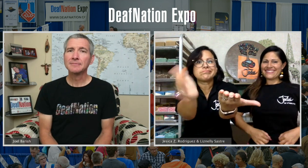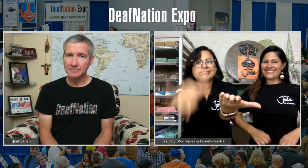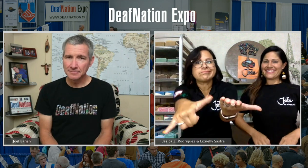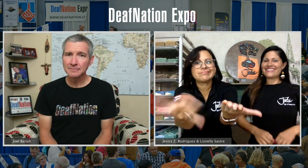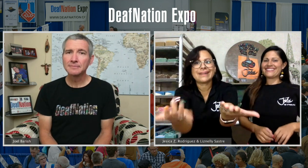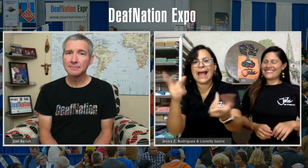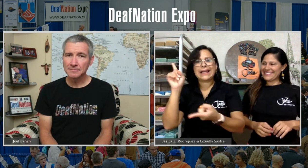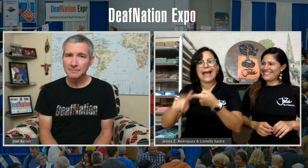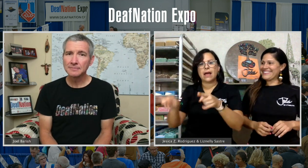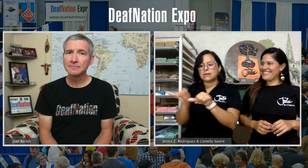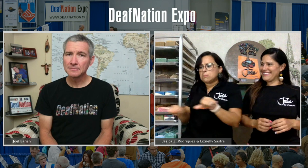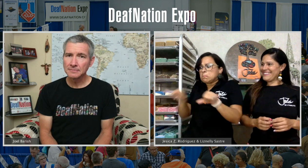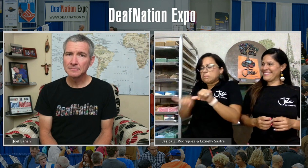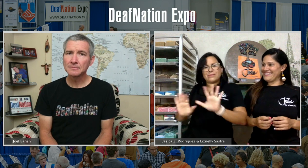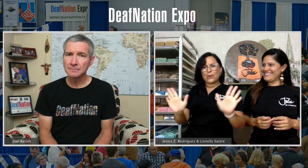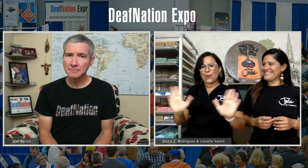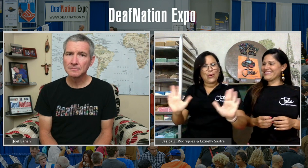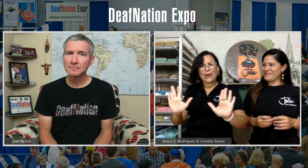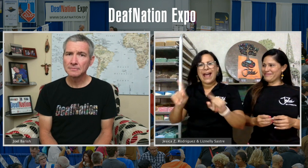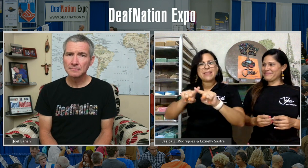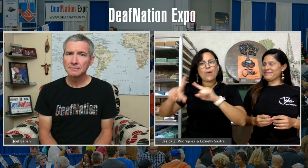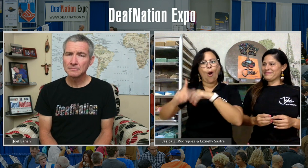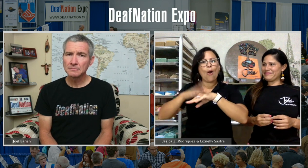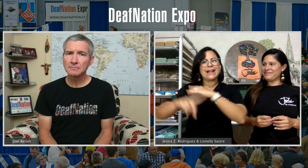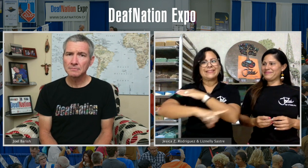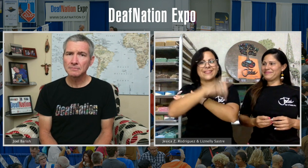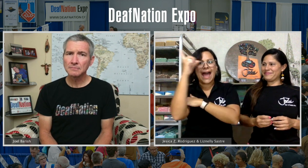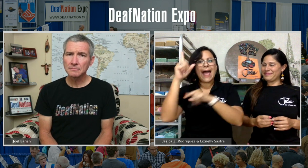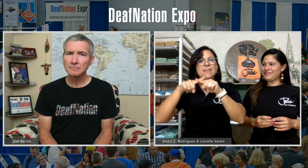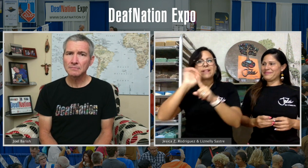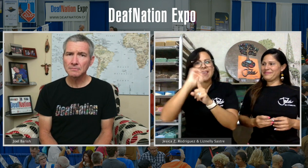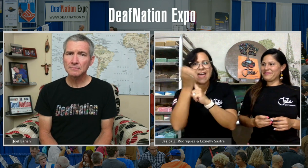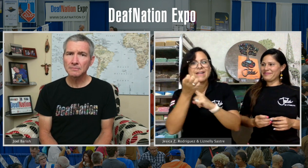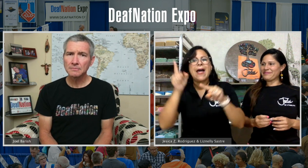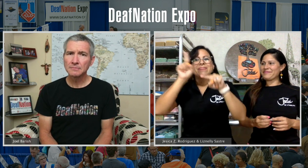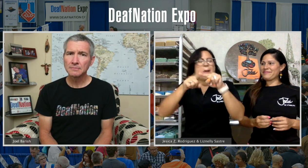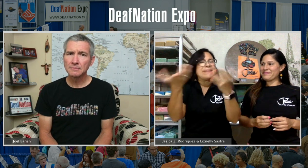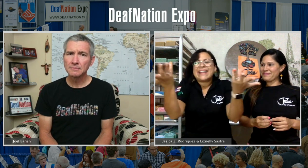That, that! I can't always do the same things. It depends on the day and the environment.